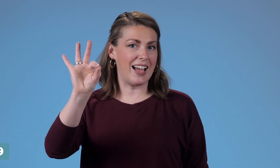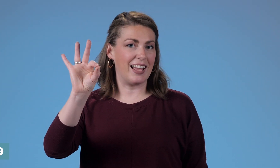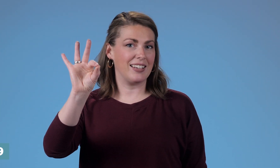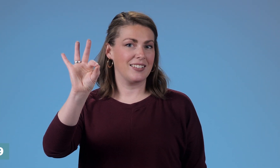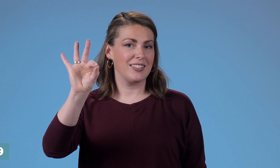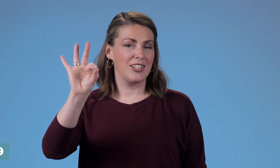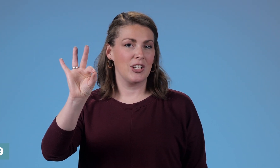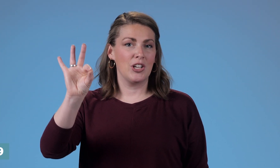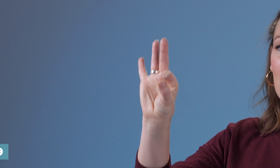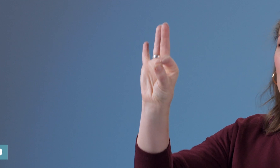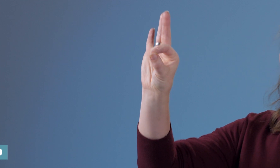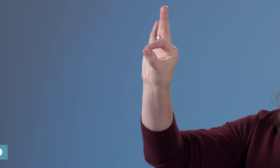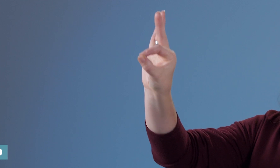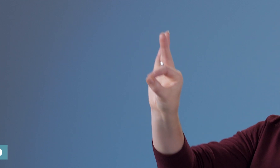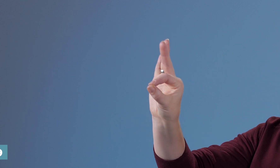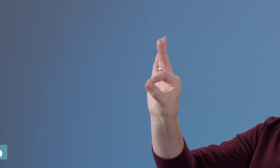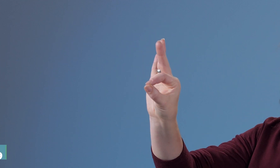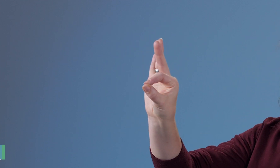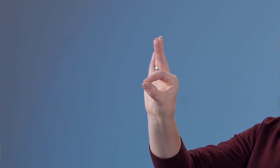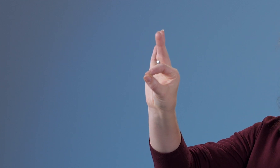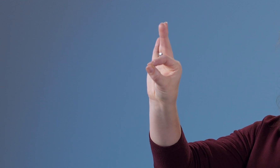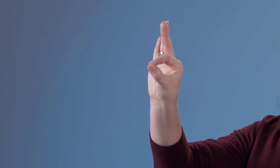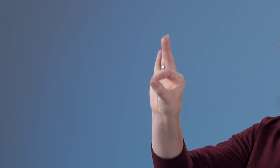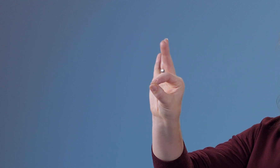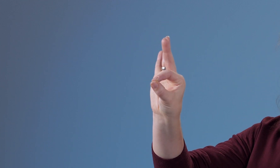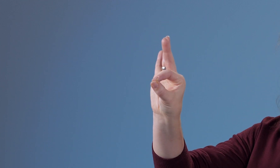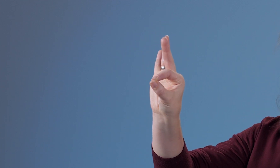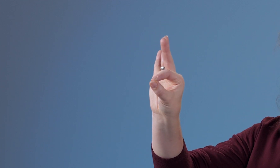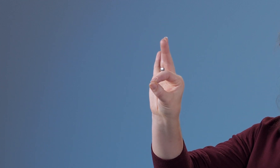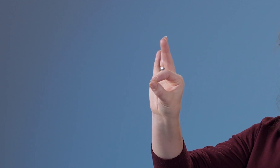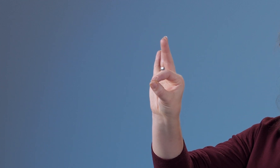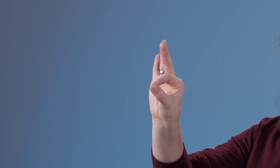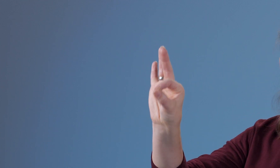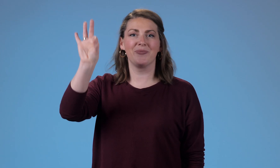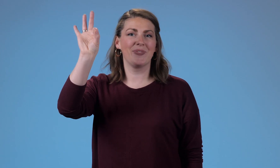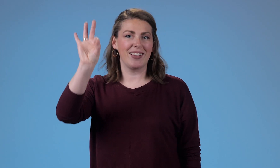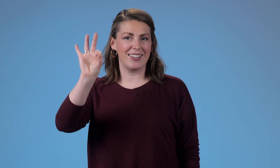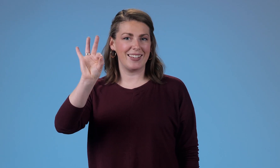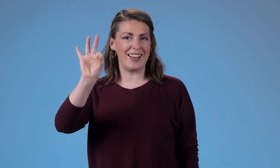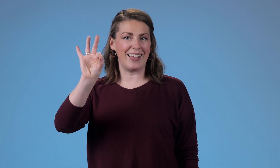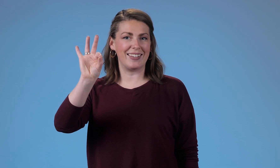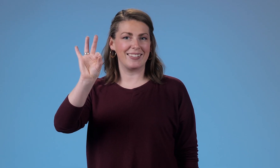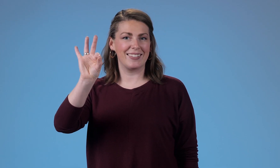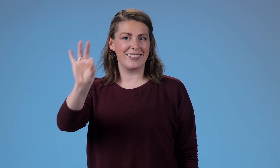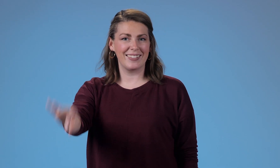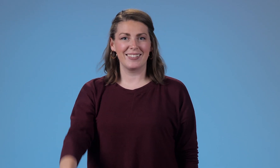nine,' you're using your index finger and your thumb to touch each other 'nine.'